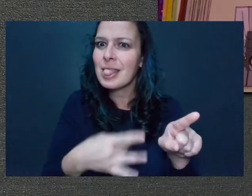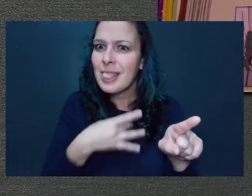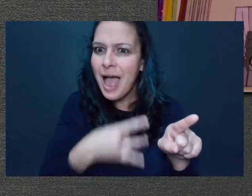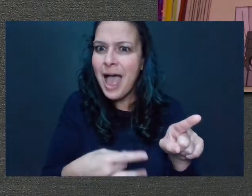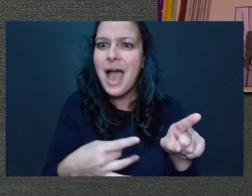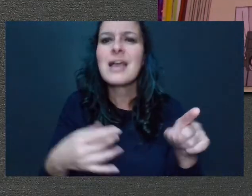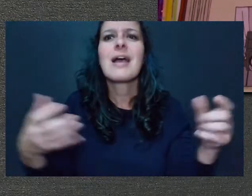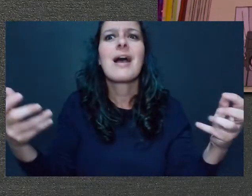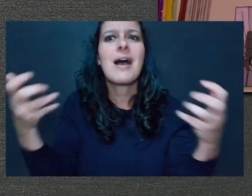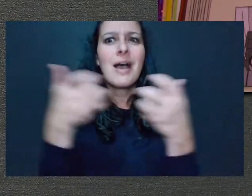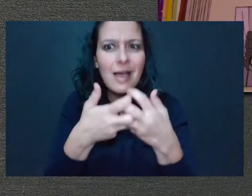"and got married.